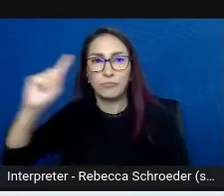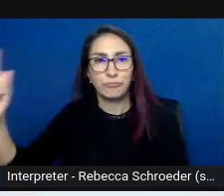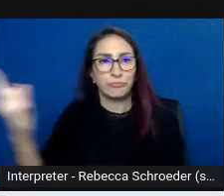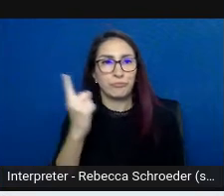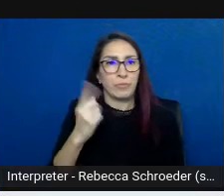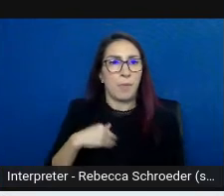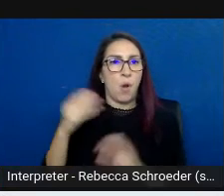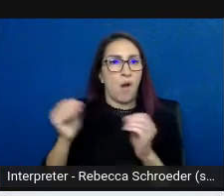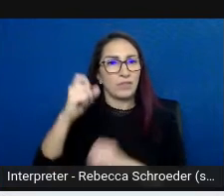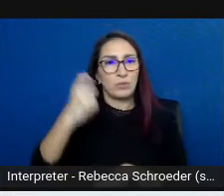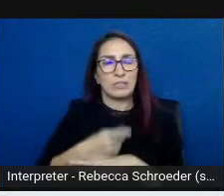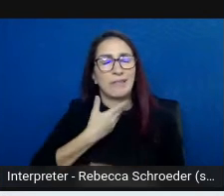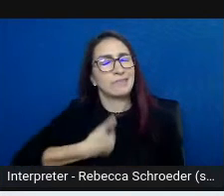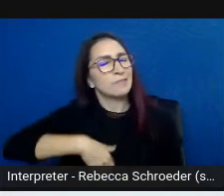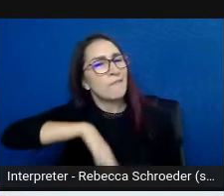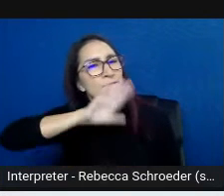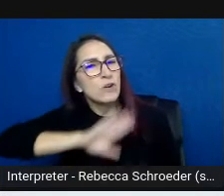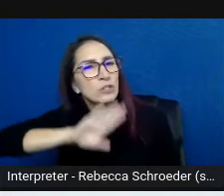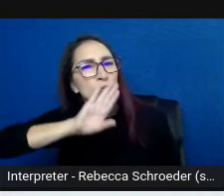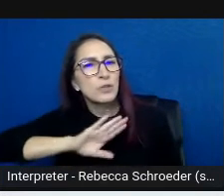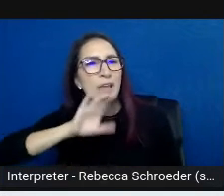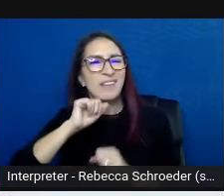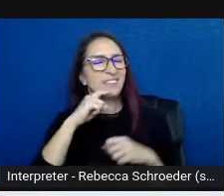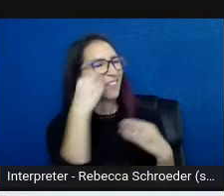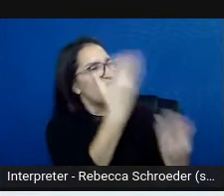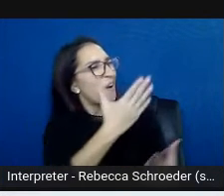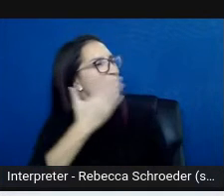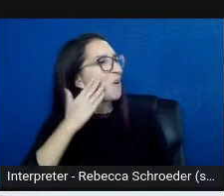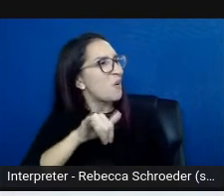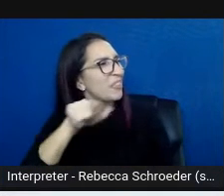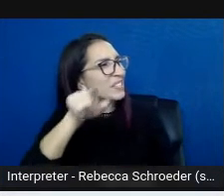"Make this website." The only thing I hear is image, image, image.